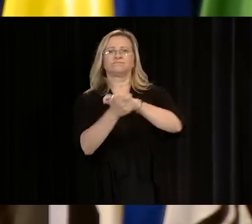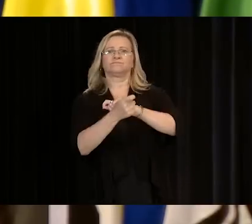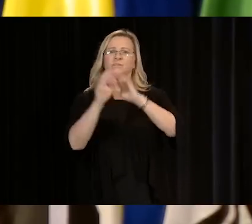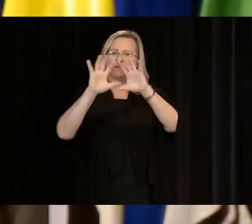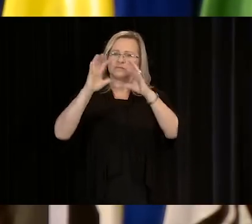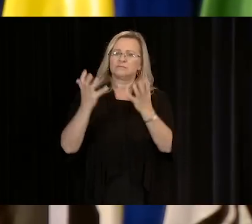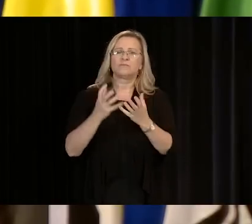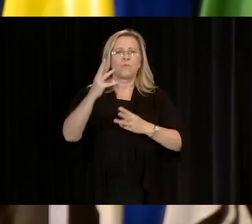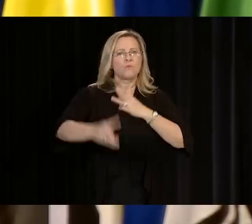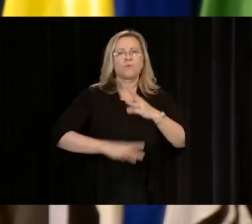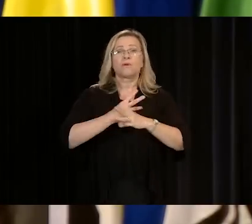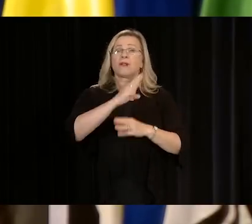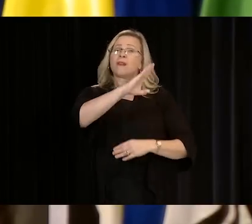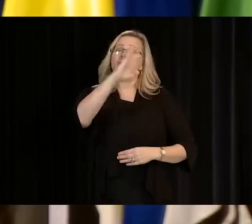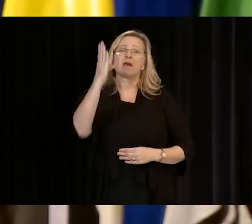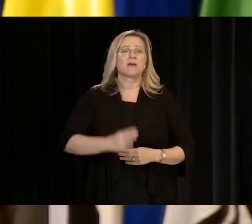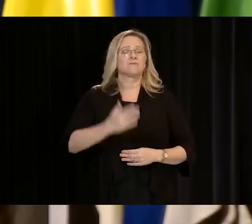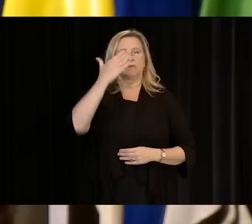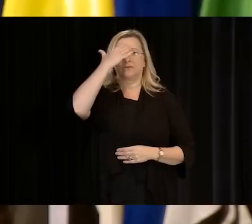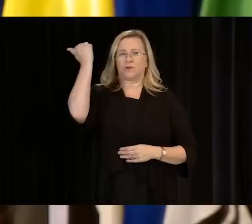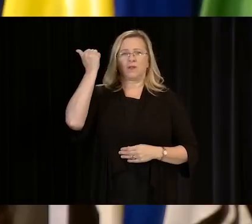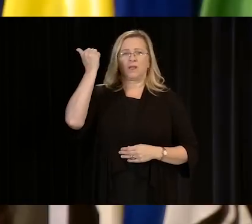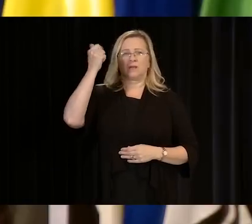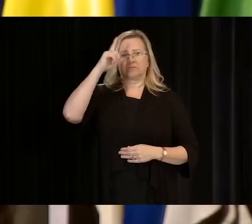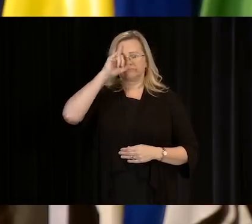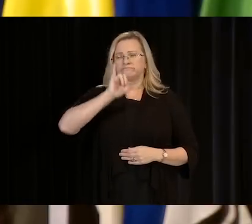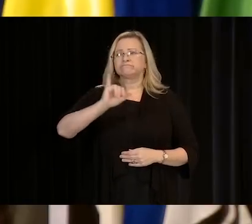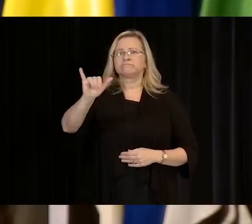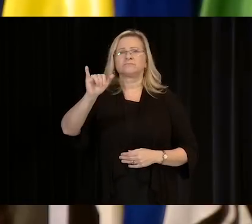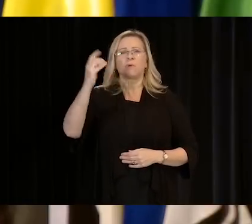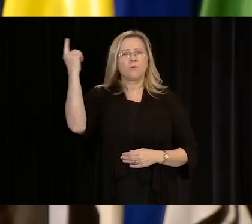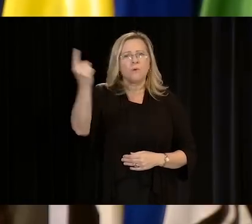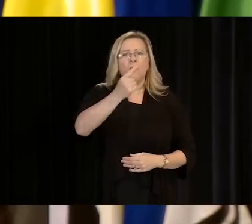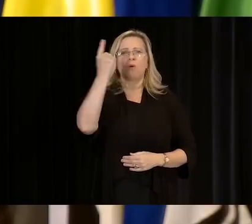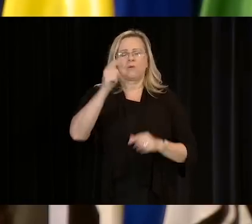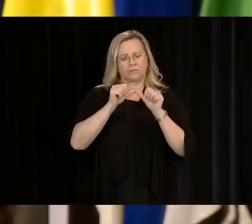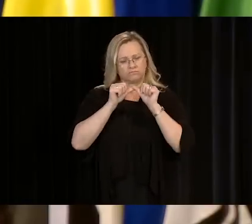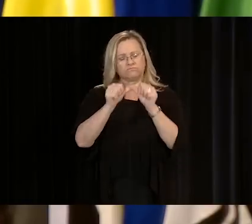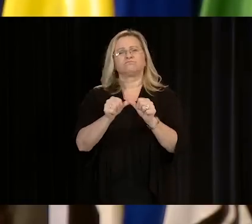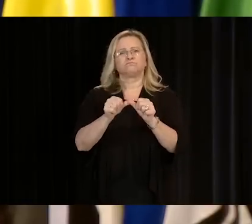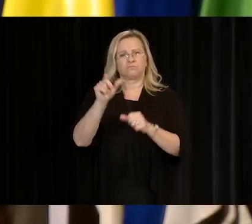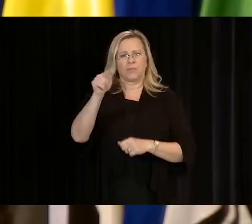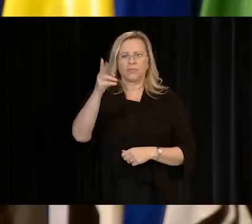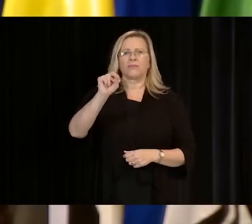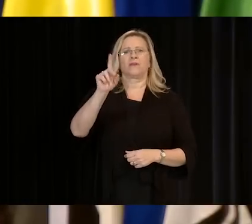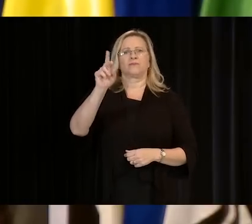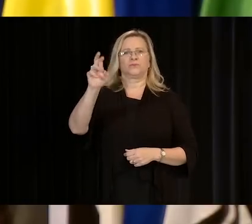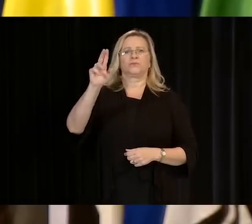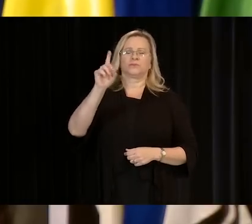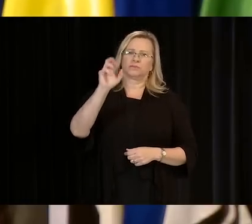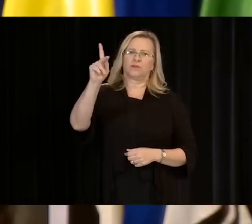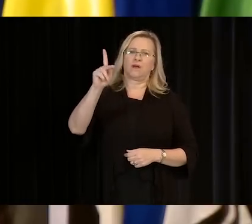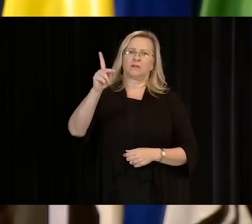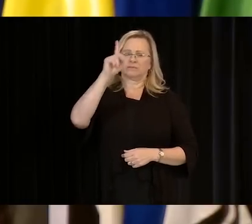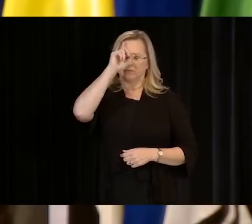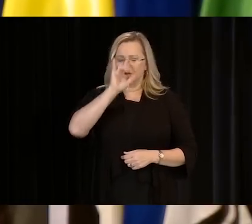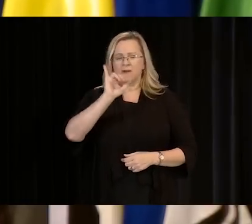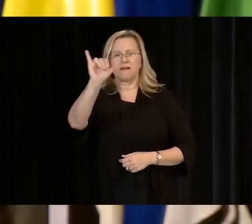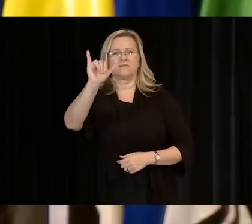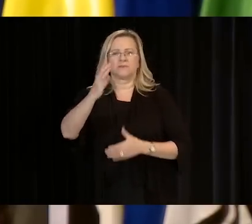AND NEVER FORGET, YOU WILL ALWAYS BE A THUNDERDUCK AND FOREVER PART OF THE RICHLAND FAMILY.